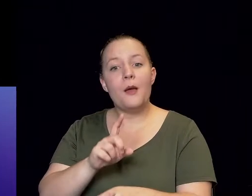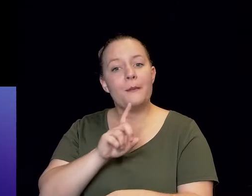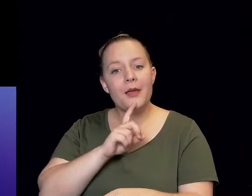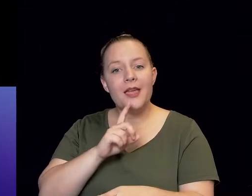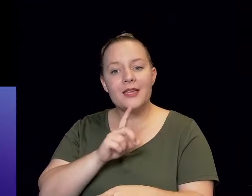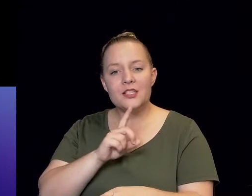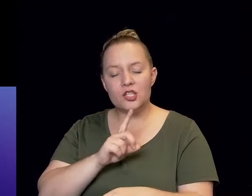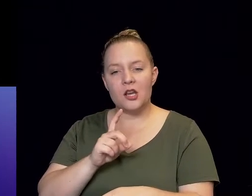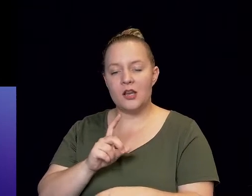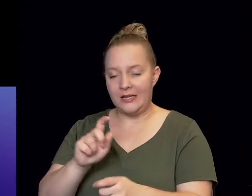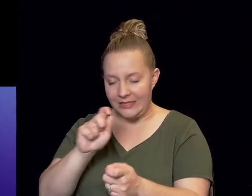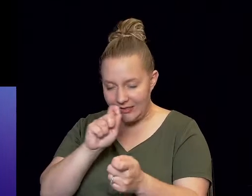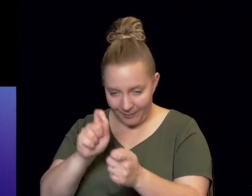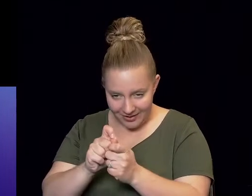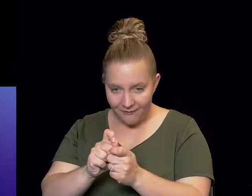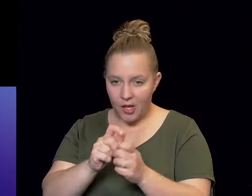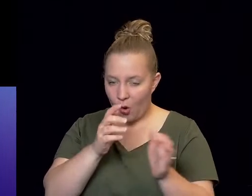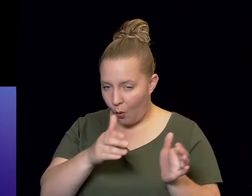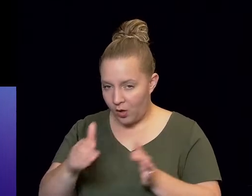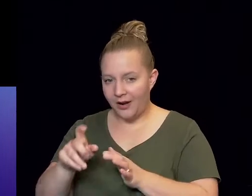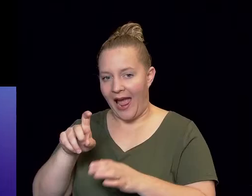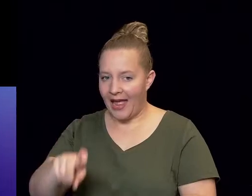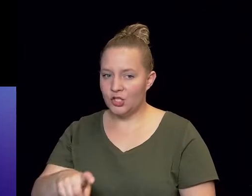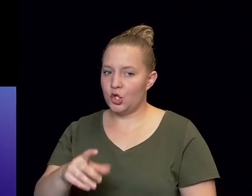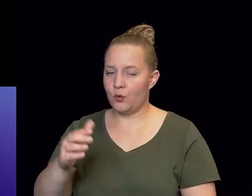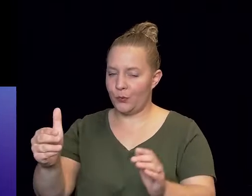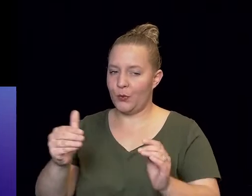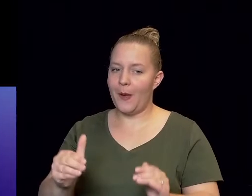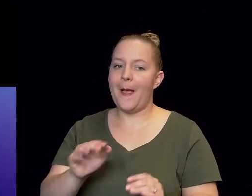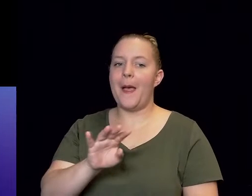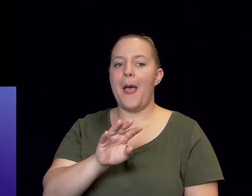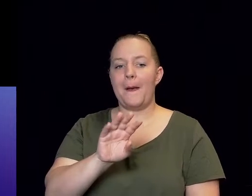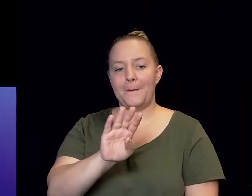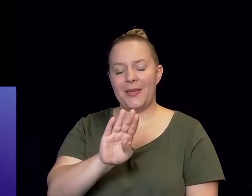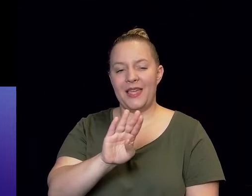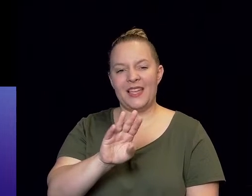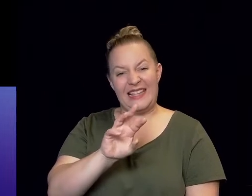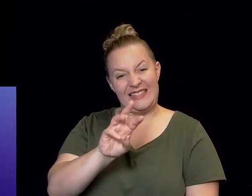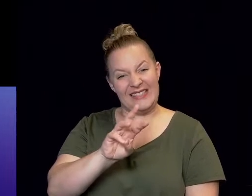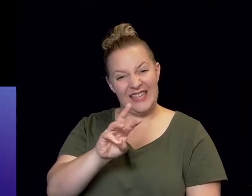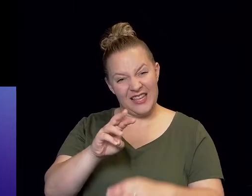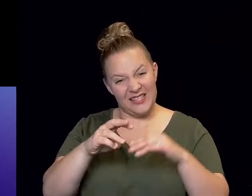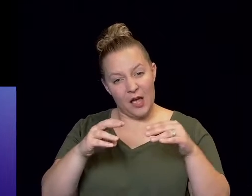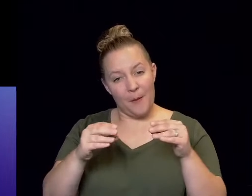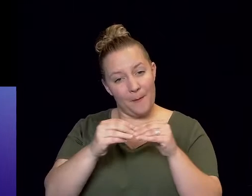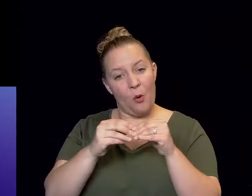that specific order. For letter b, I wrote 6 more than. So remember, that's plus 6.